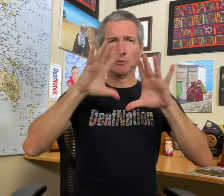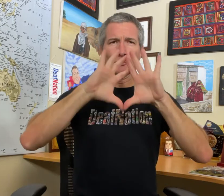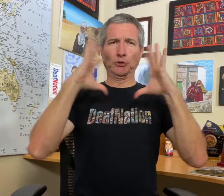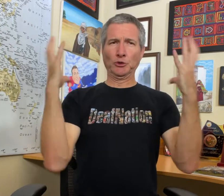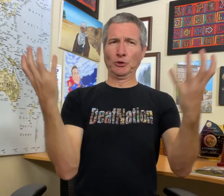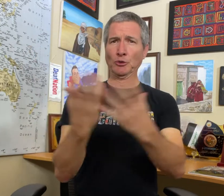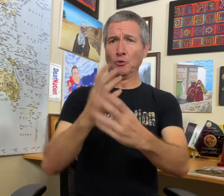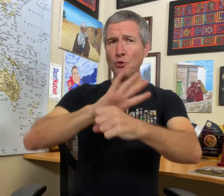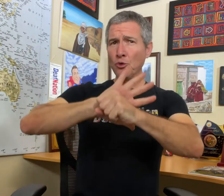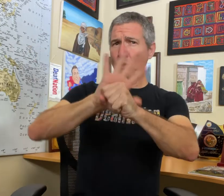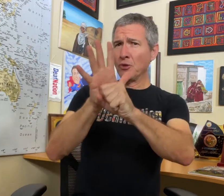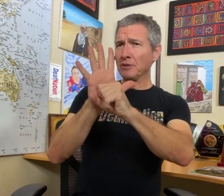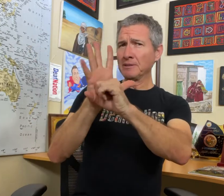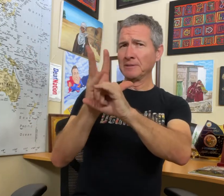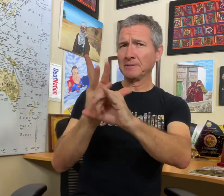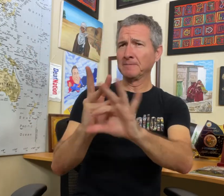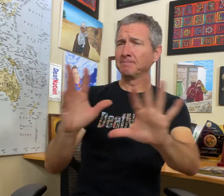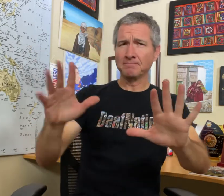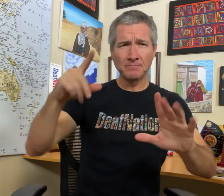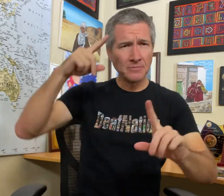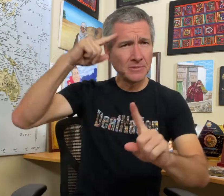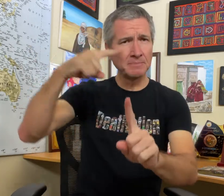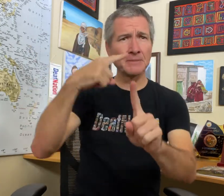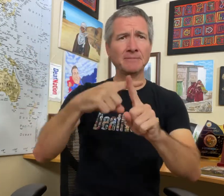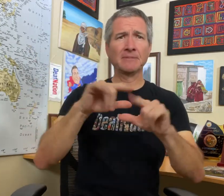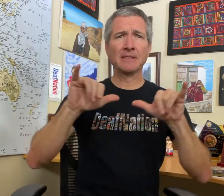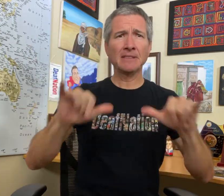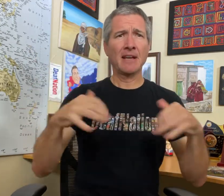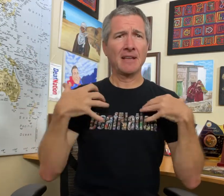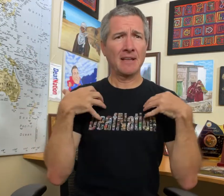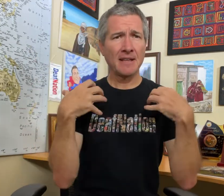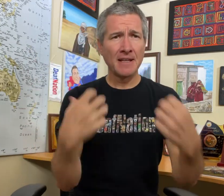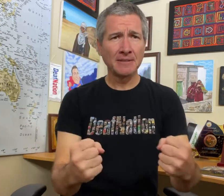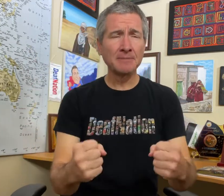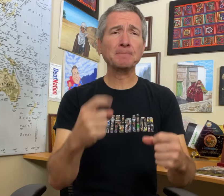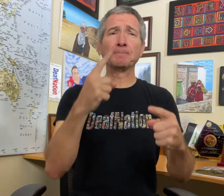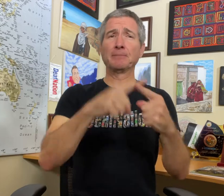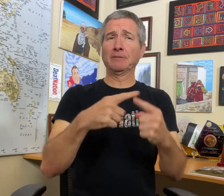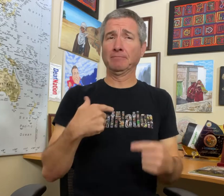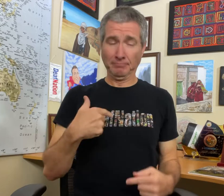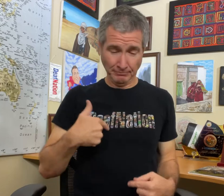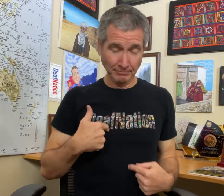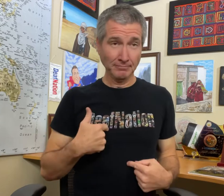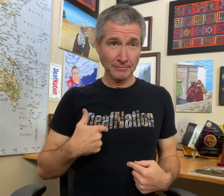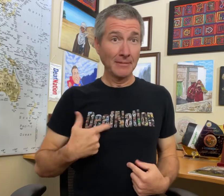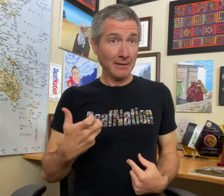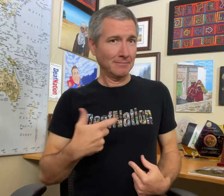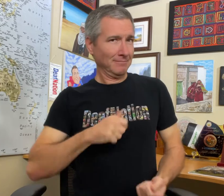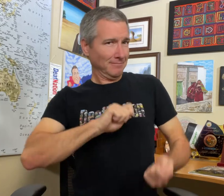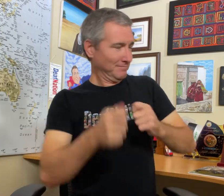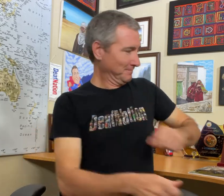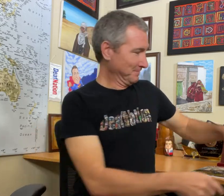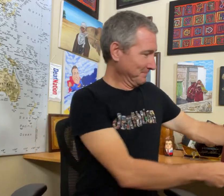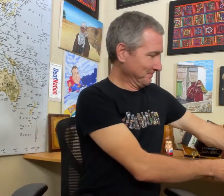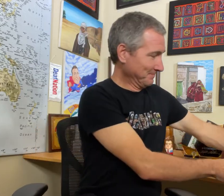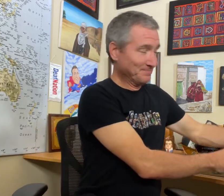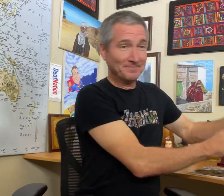I want the world to solve the Covid-19. Stay positive. Stay health. Now, I am changing my role to